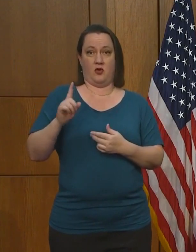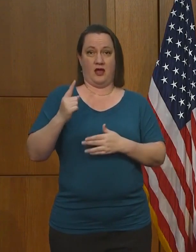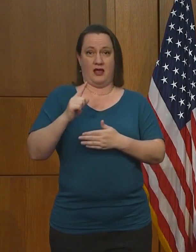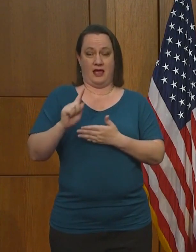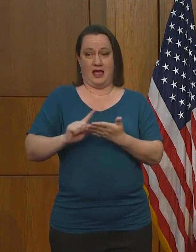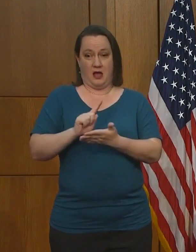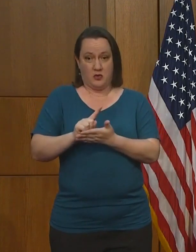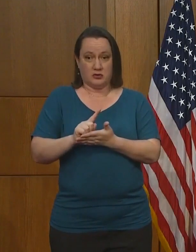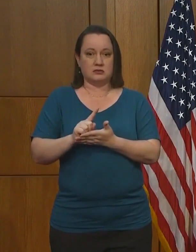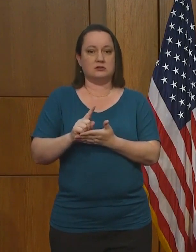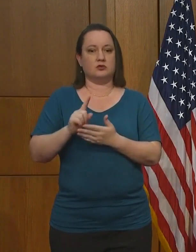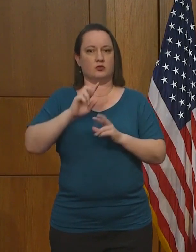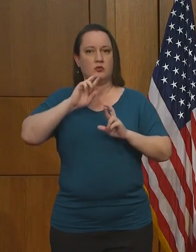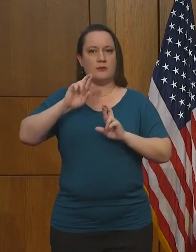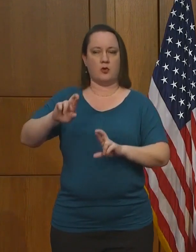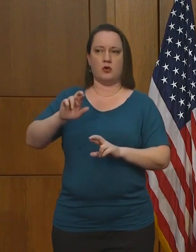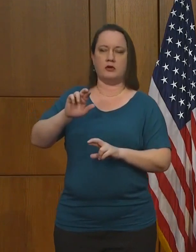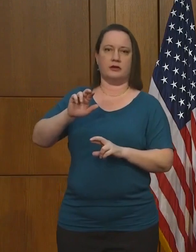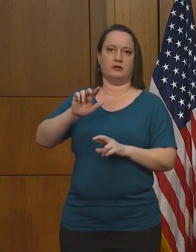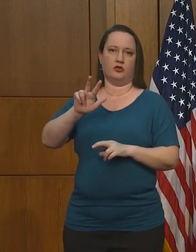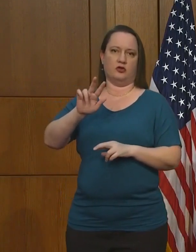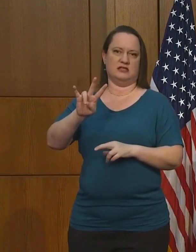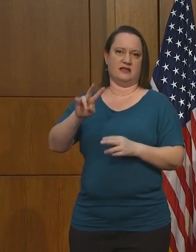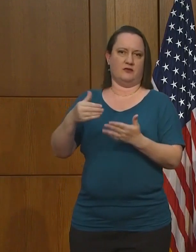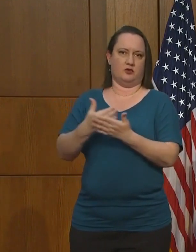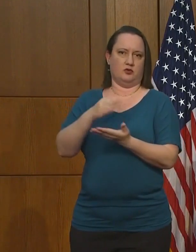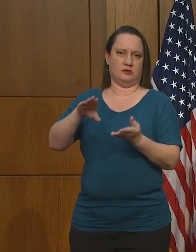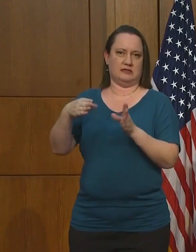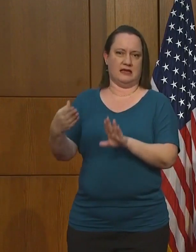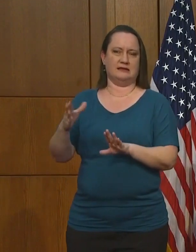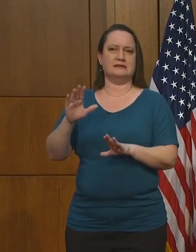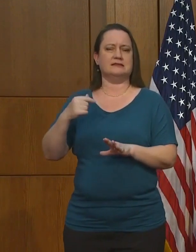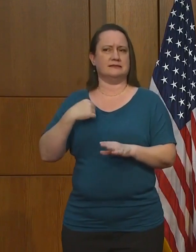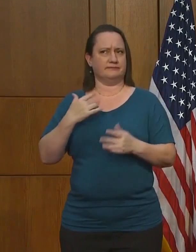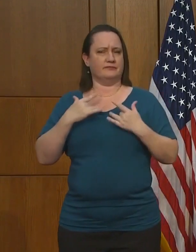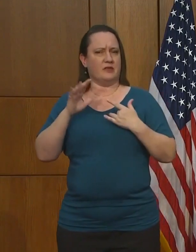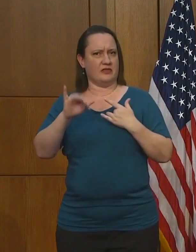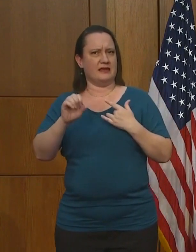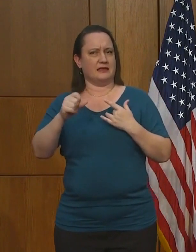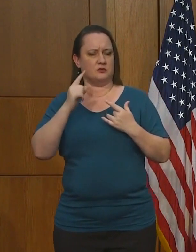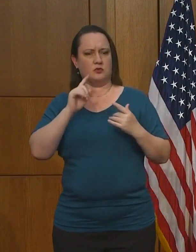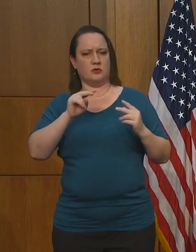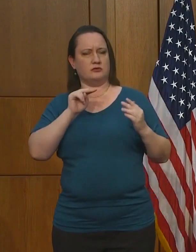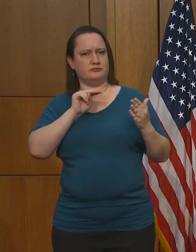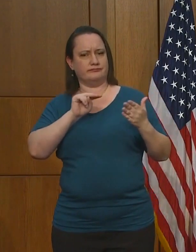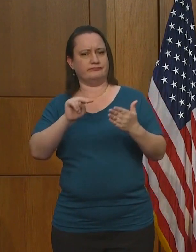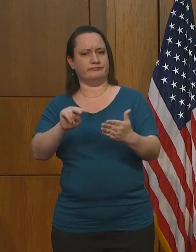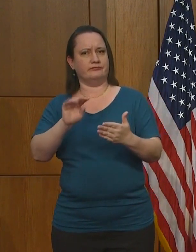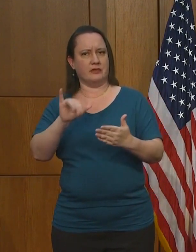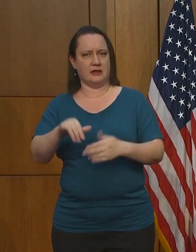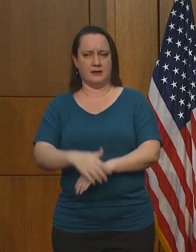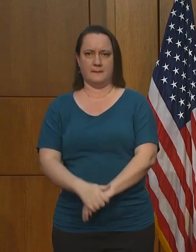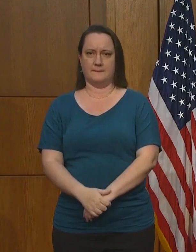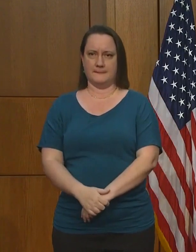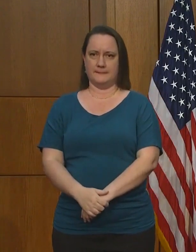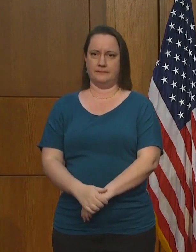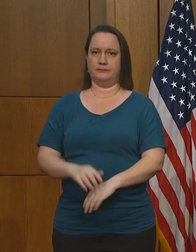DEATHS THAT WE HAVE BEEN REPORTS TODAY IS VERY CONCERNING TO ME AND THAT'S-